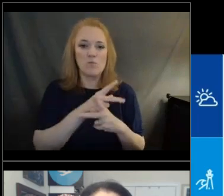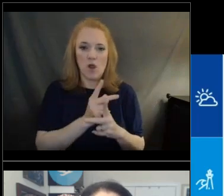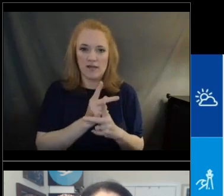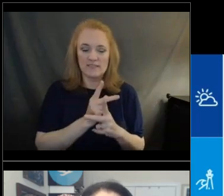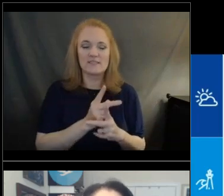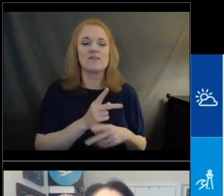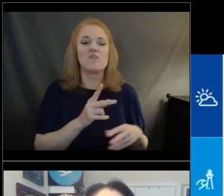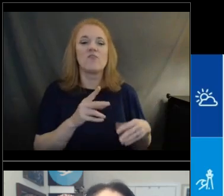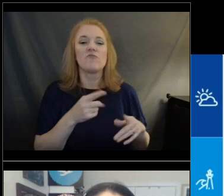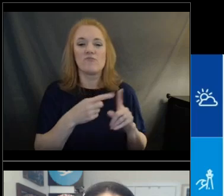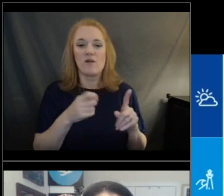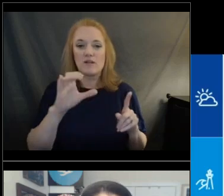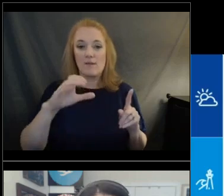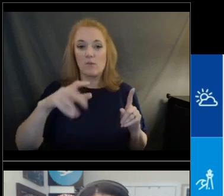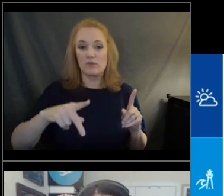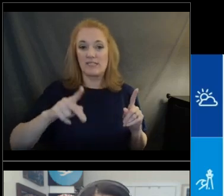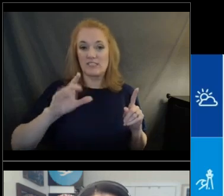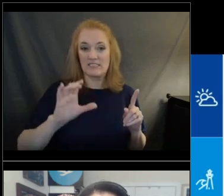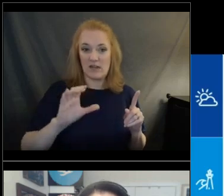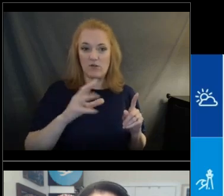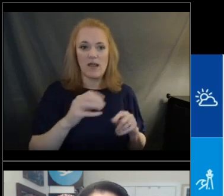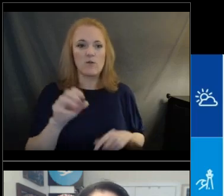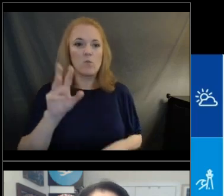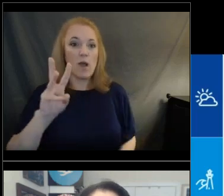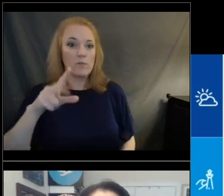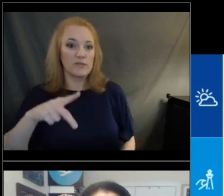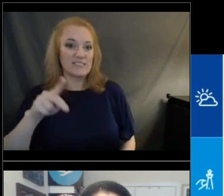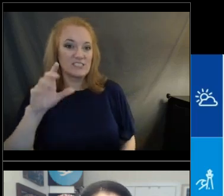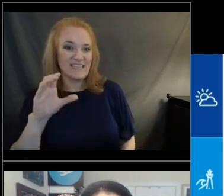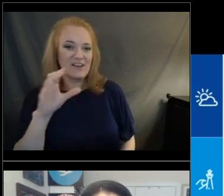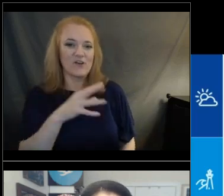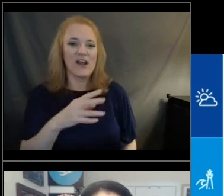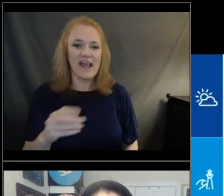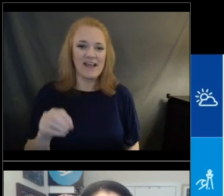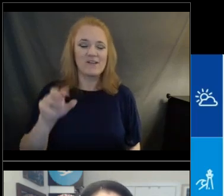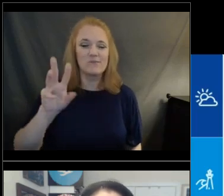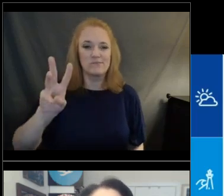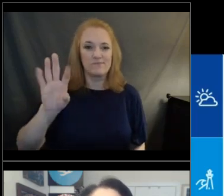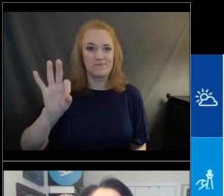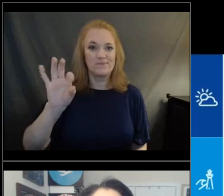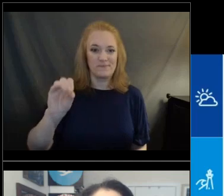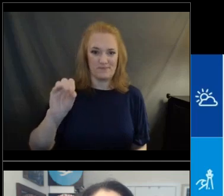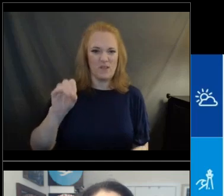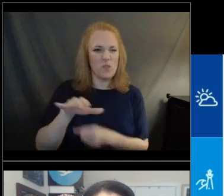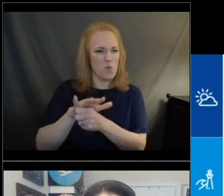Prediction Center, Weather Prediction Center, and local Weather Forecast Offices. If you're